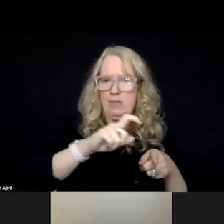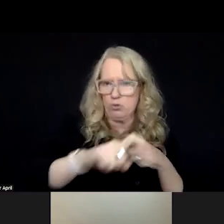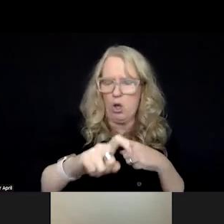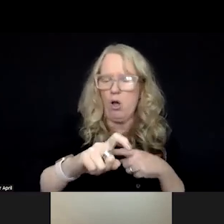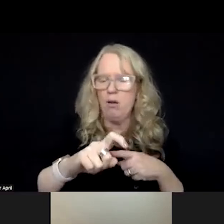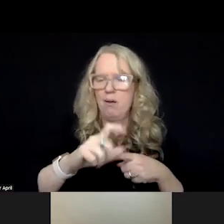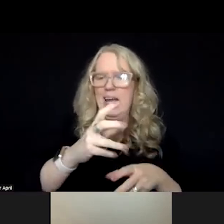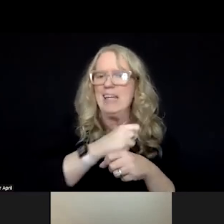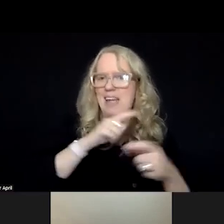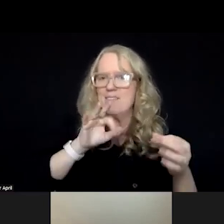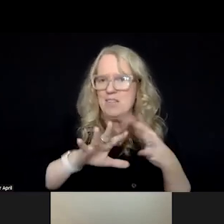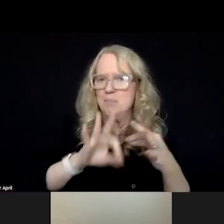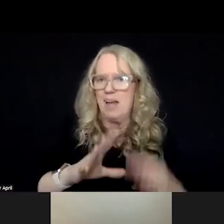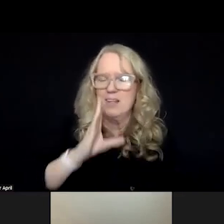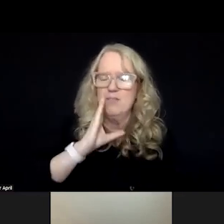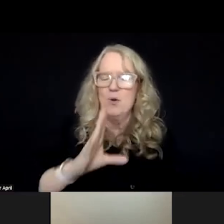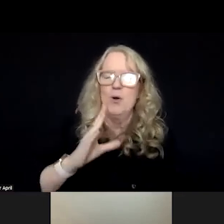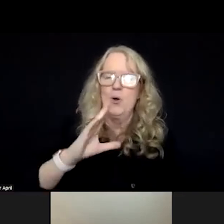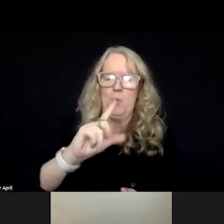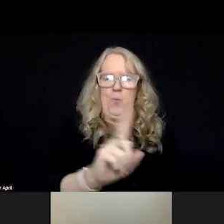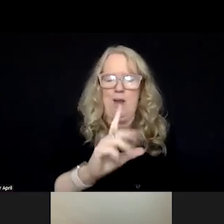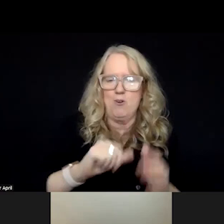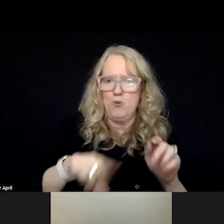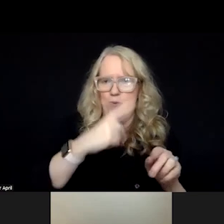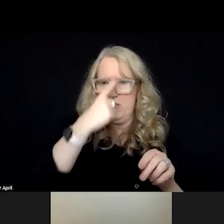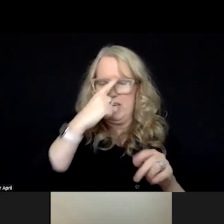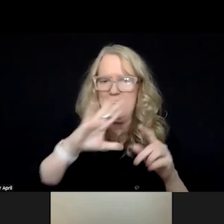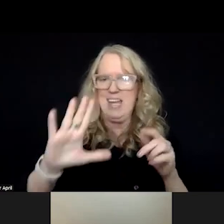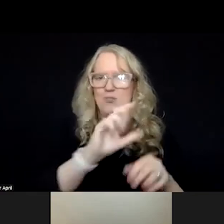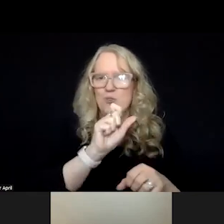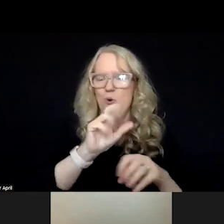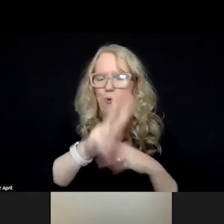FEEDBACK AND WHERE DO YOU THINK IN YOUR WORLD WHERE MEDICAID